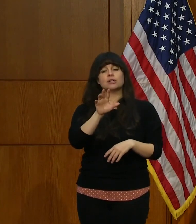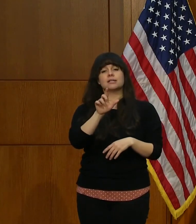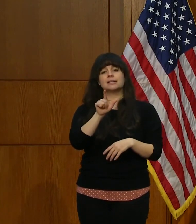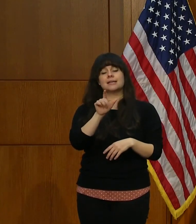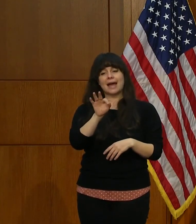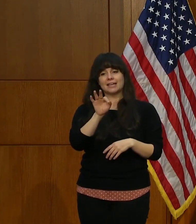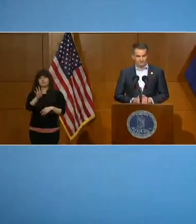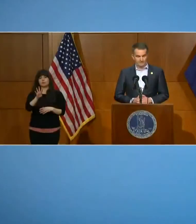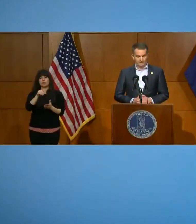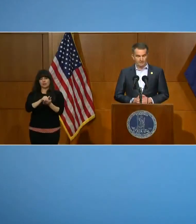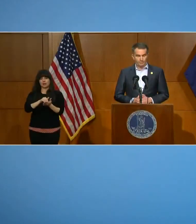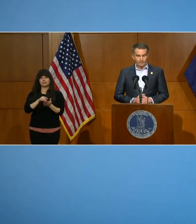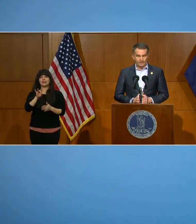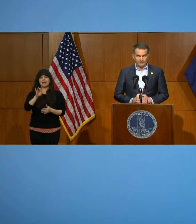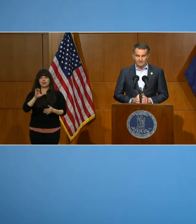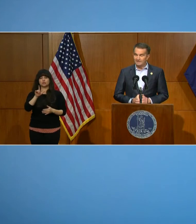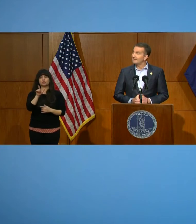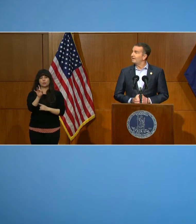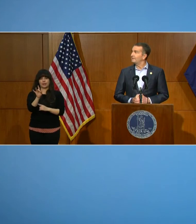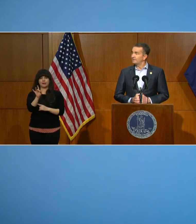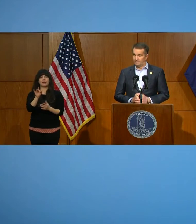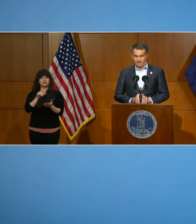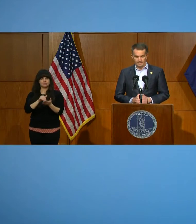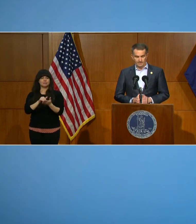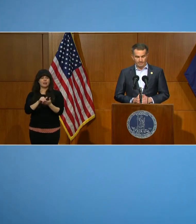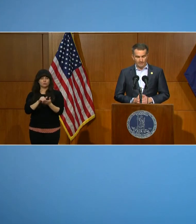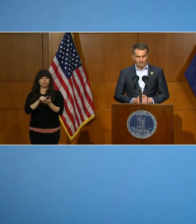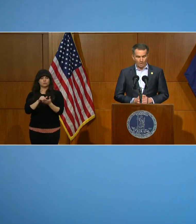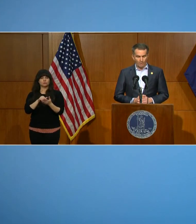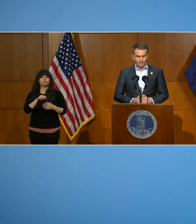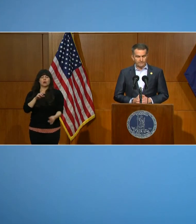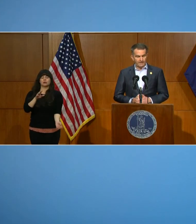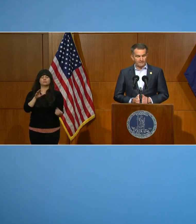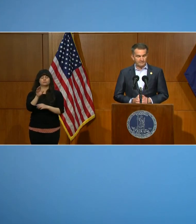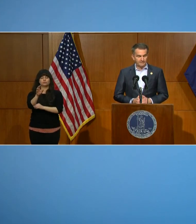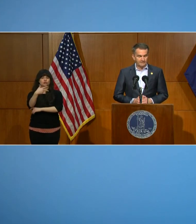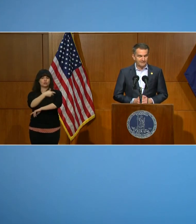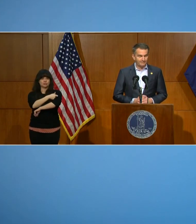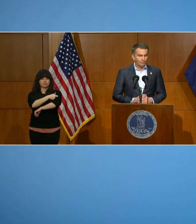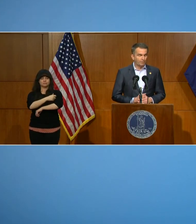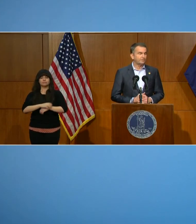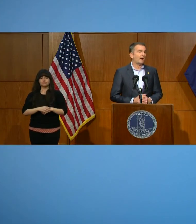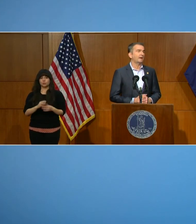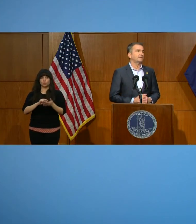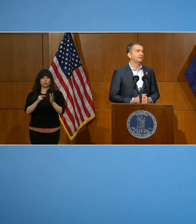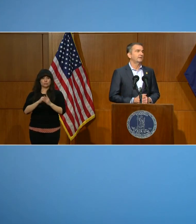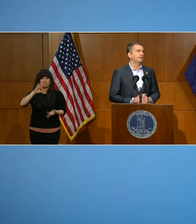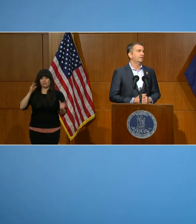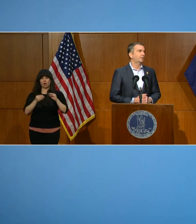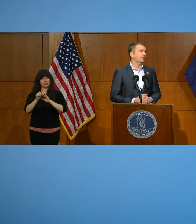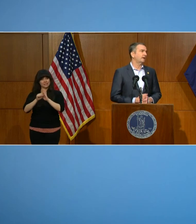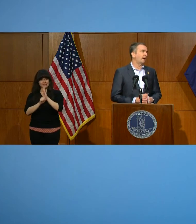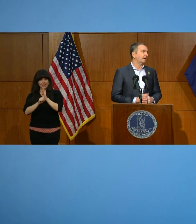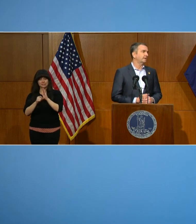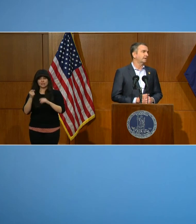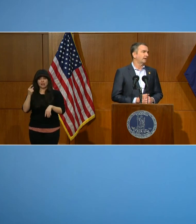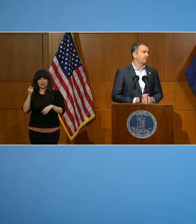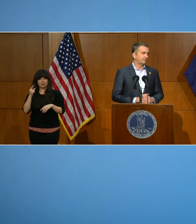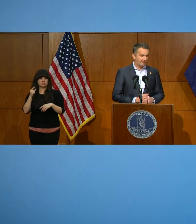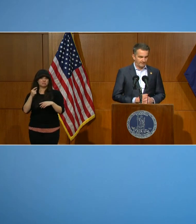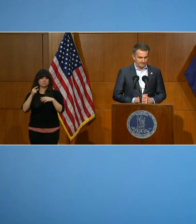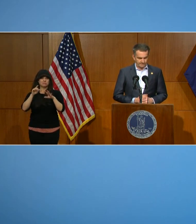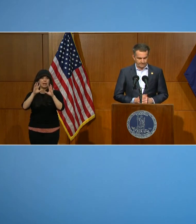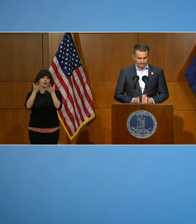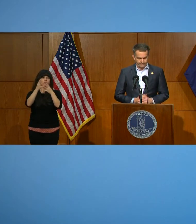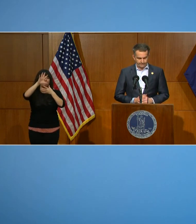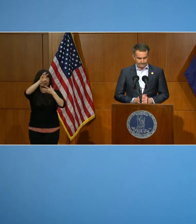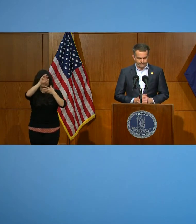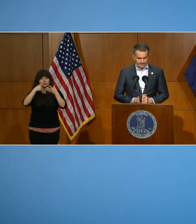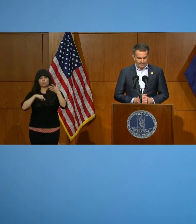590. SHOTS, PUTTING US 11.